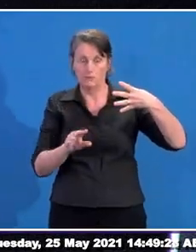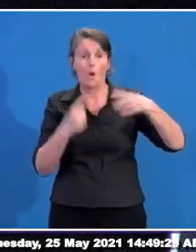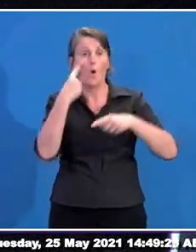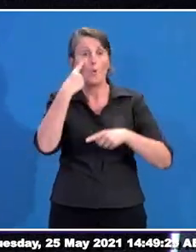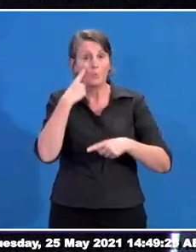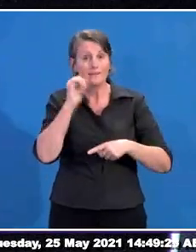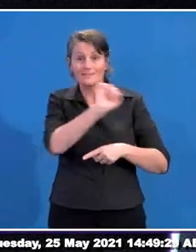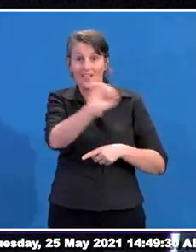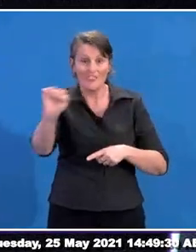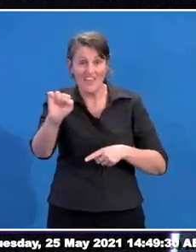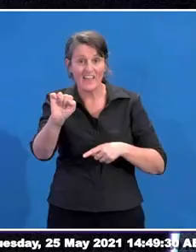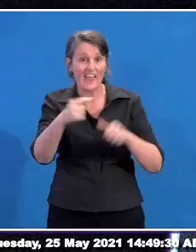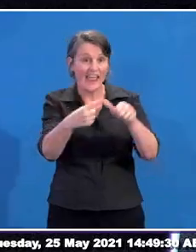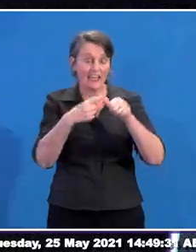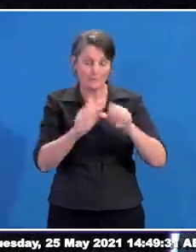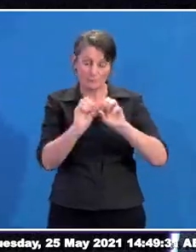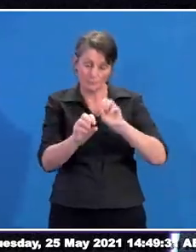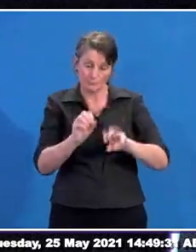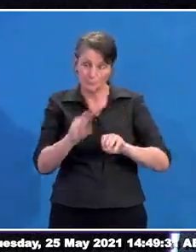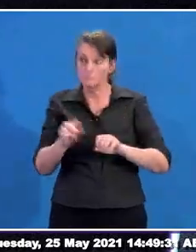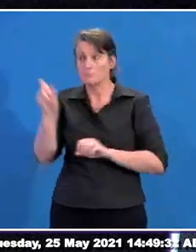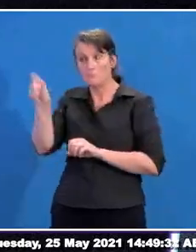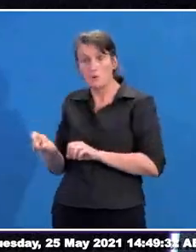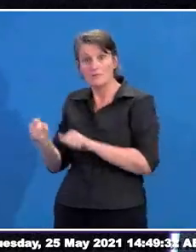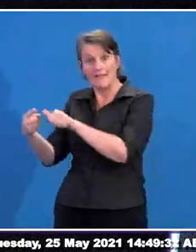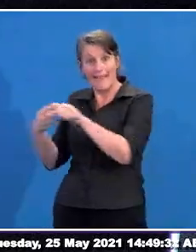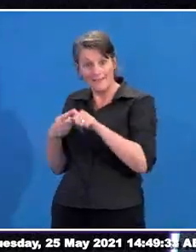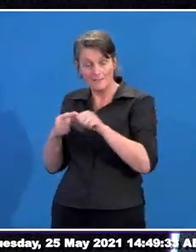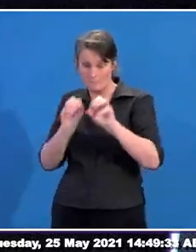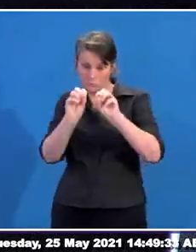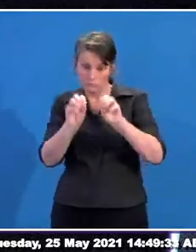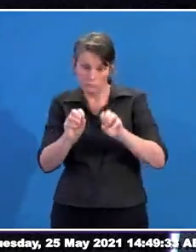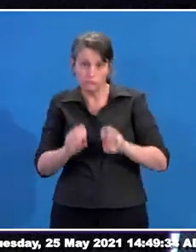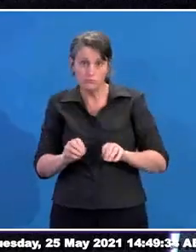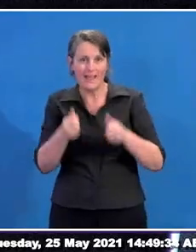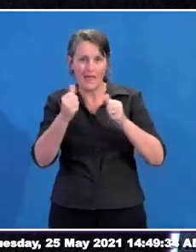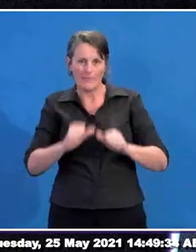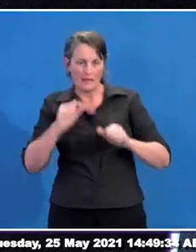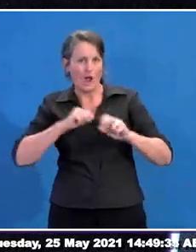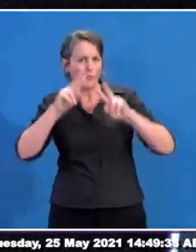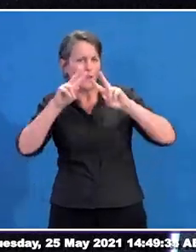respondent I list out and from that I analyse whether I believe that it